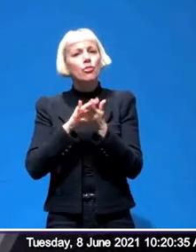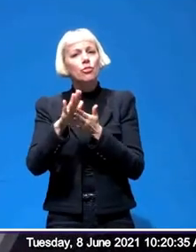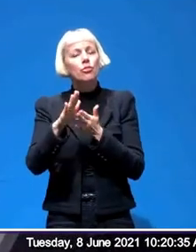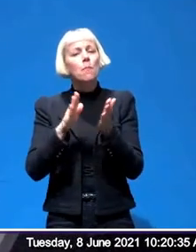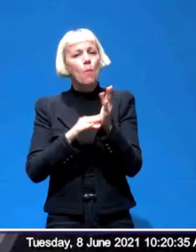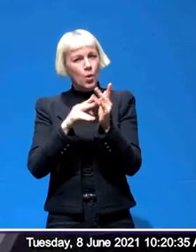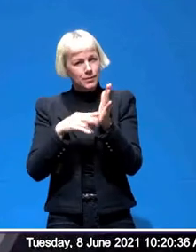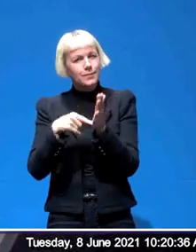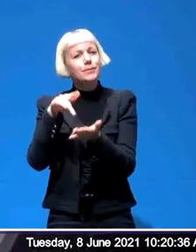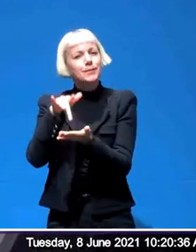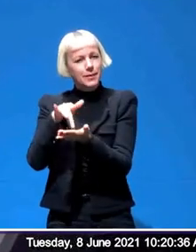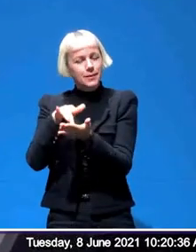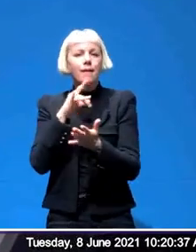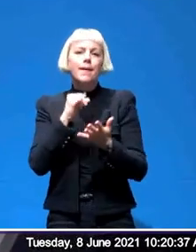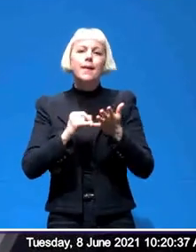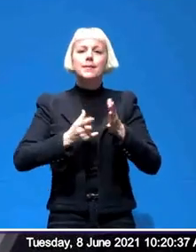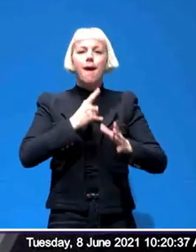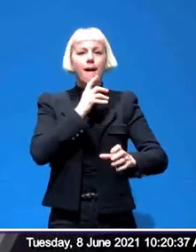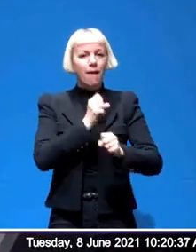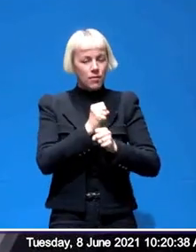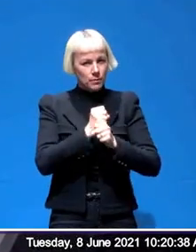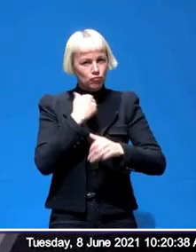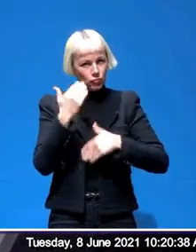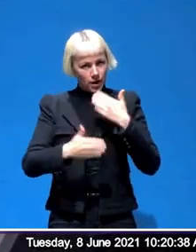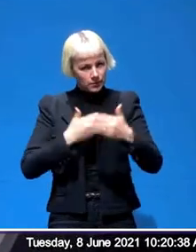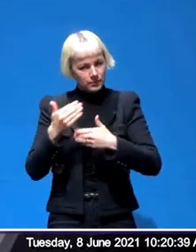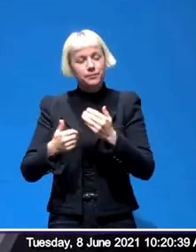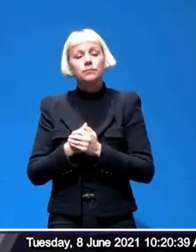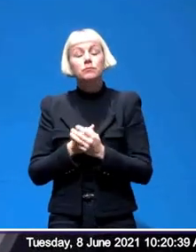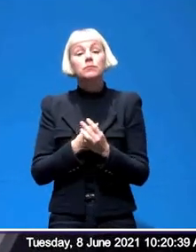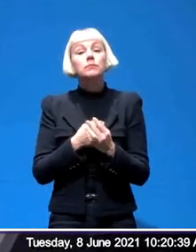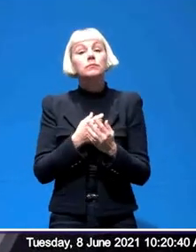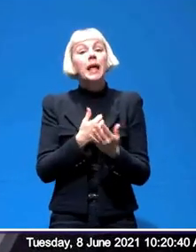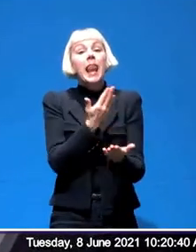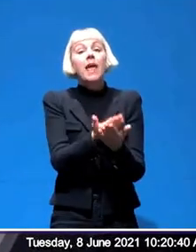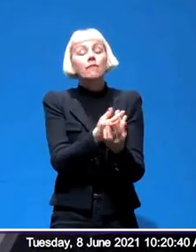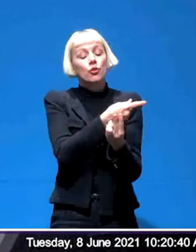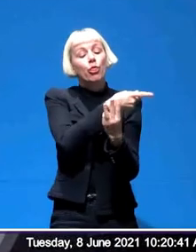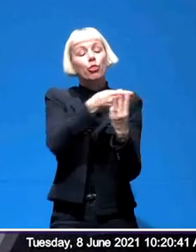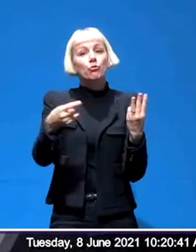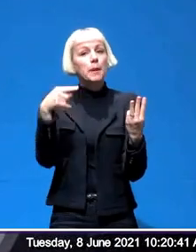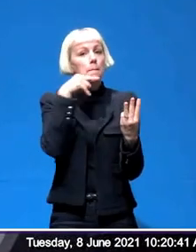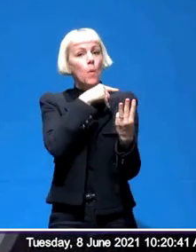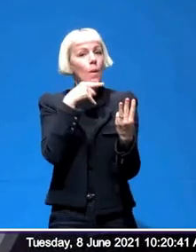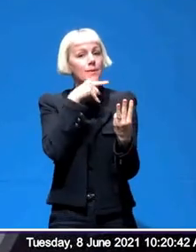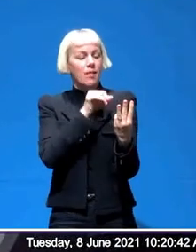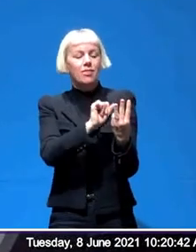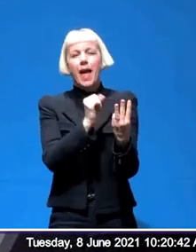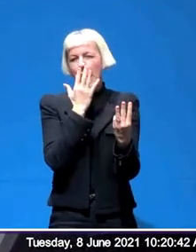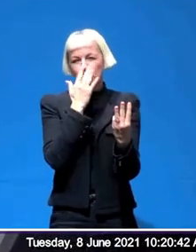for people with disability, only leaving three boys at that stage at Hayward.